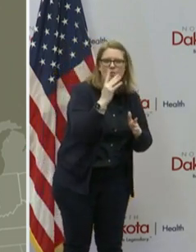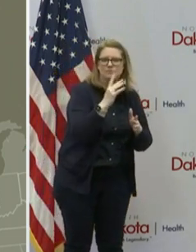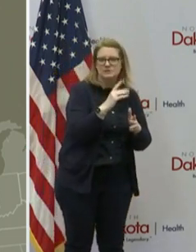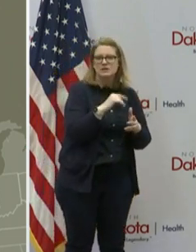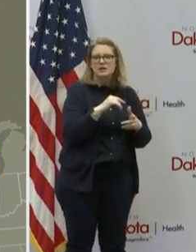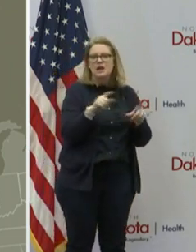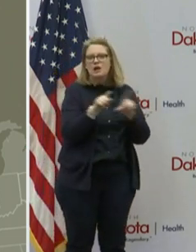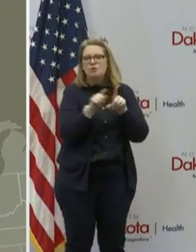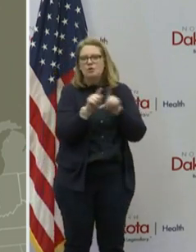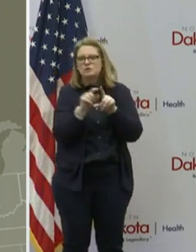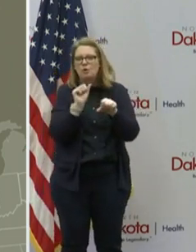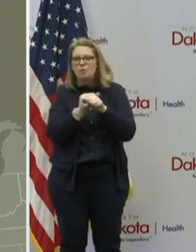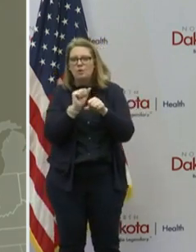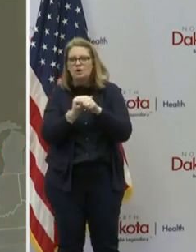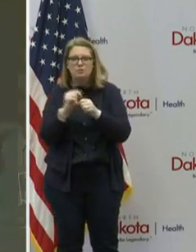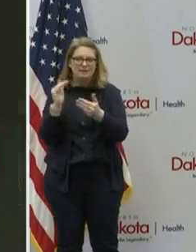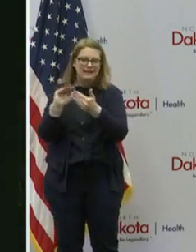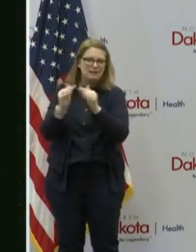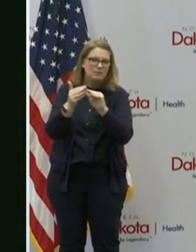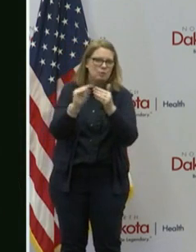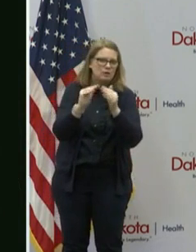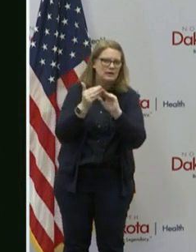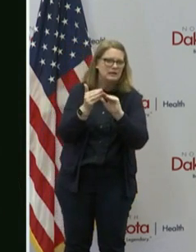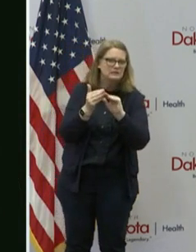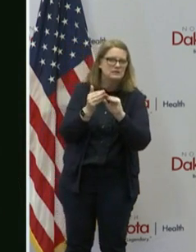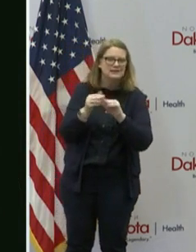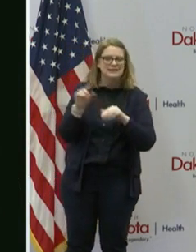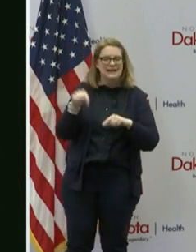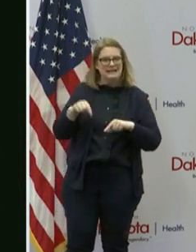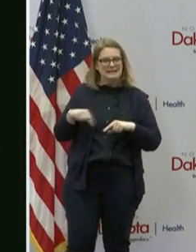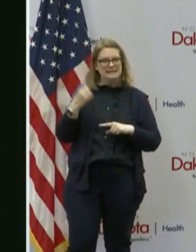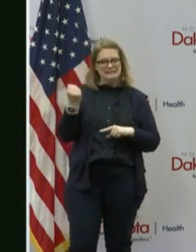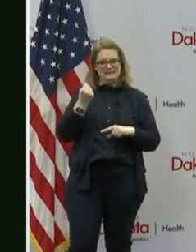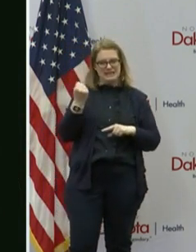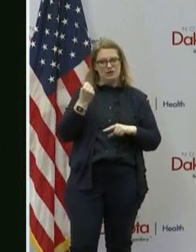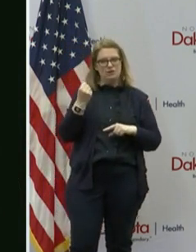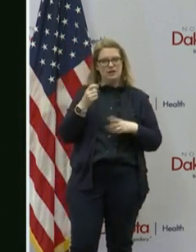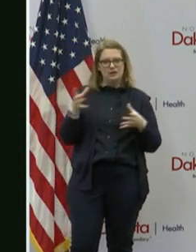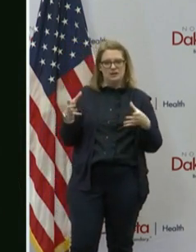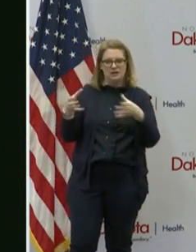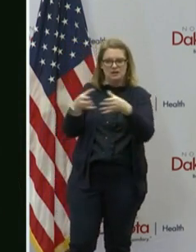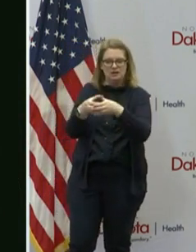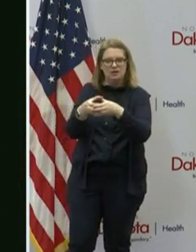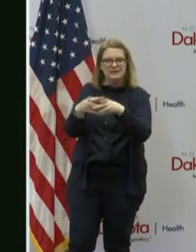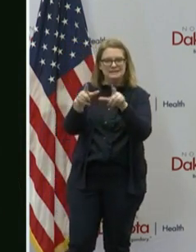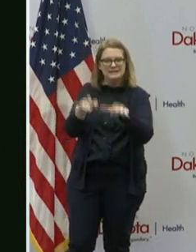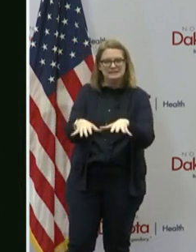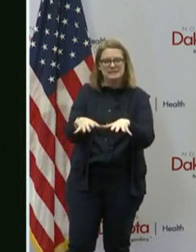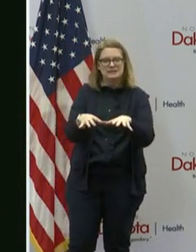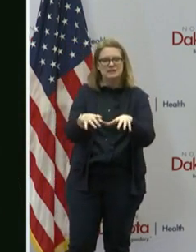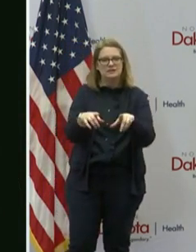TESTED. TARGETED TESTING IS CONTINUING ACROSS LONG-TERM CARE ACROSS OUR STATE BUT ALSO IN WORKING WITH